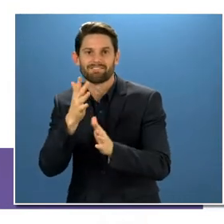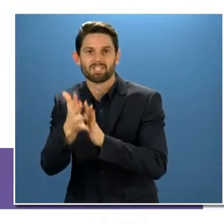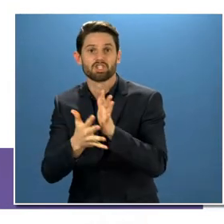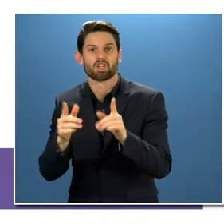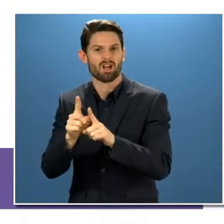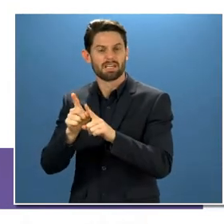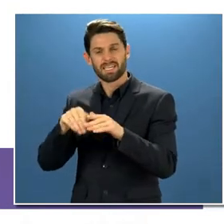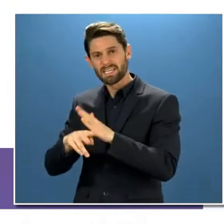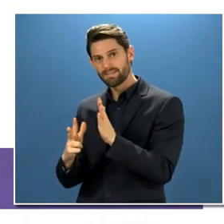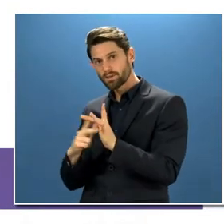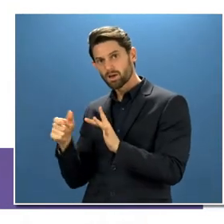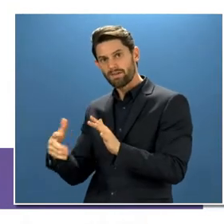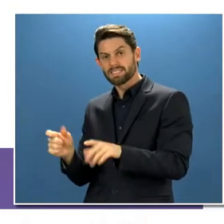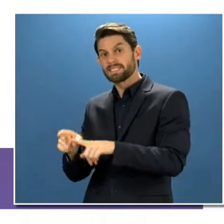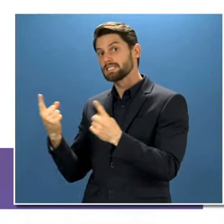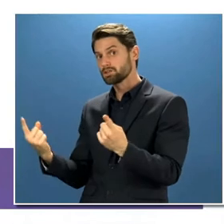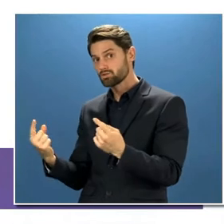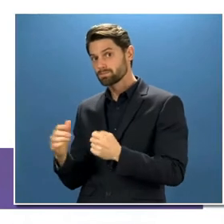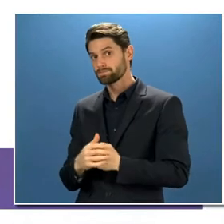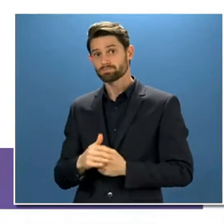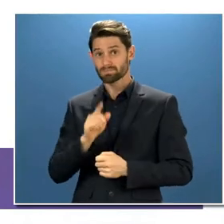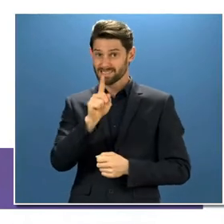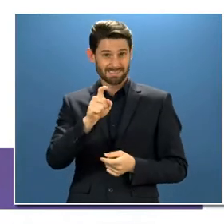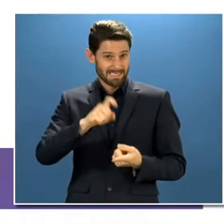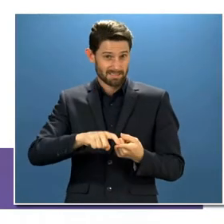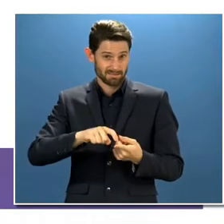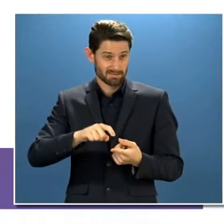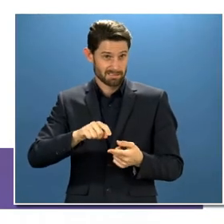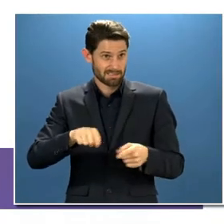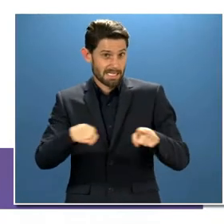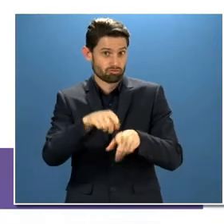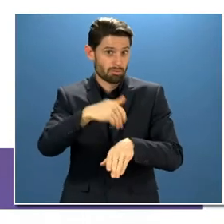the crux of the concerning issue remains, which is that an individual